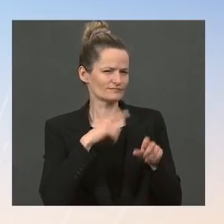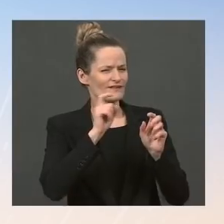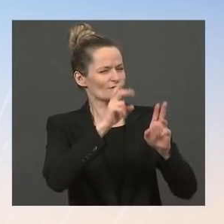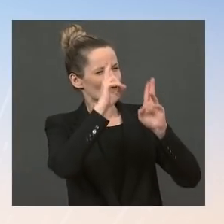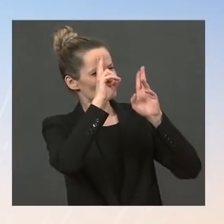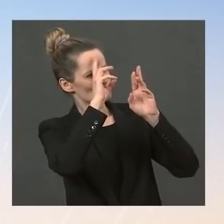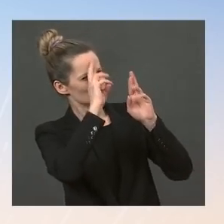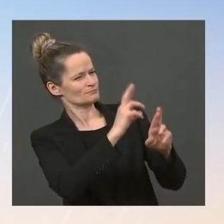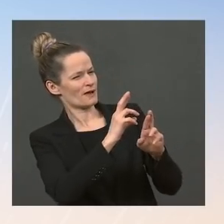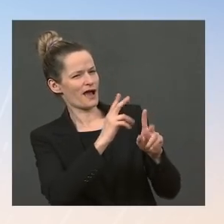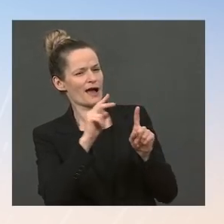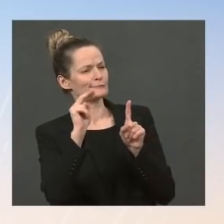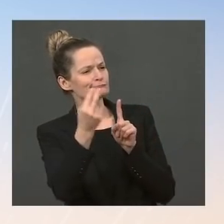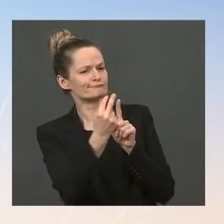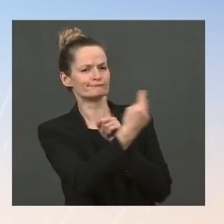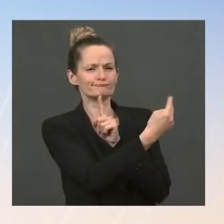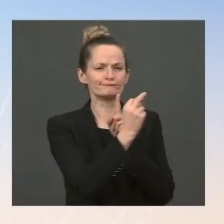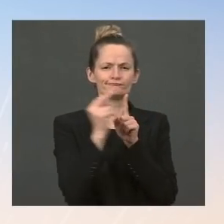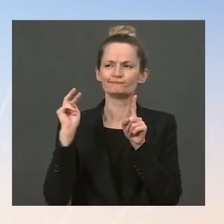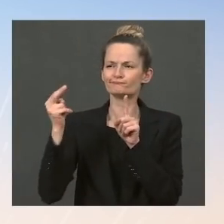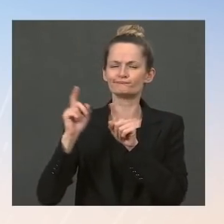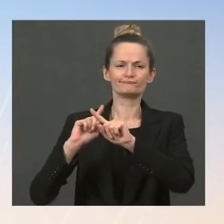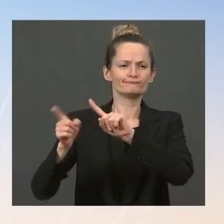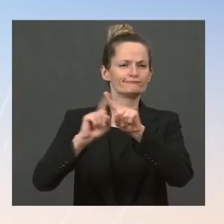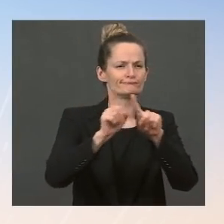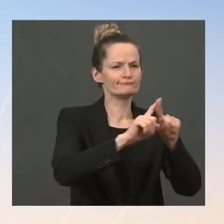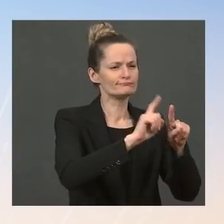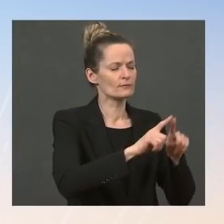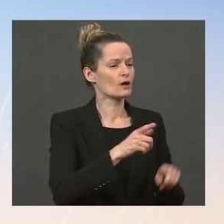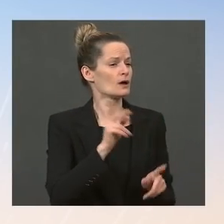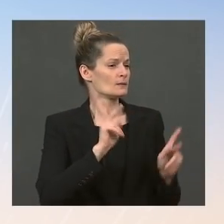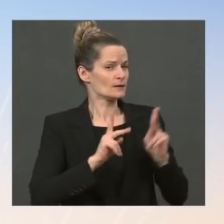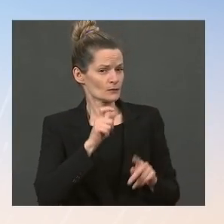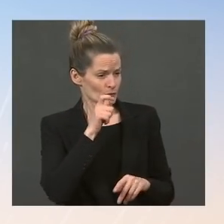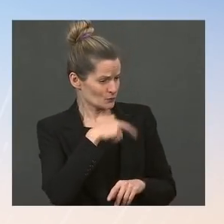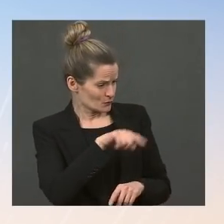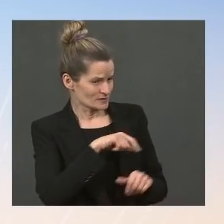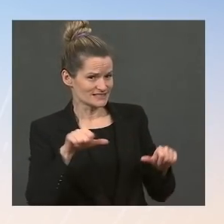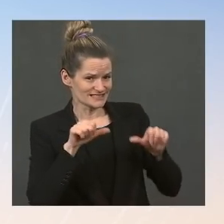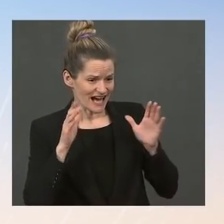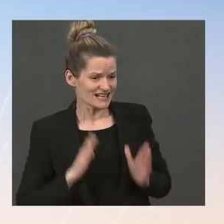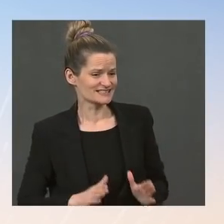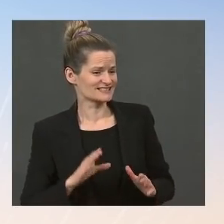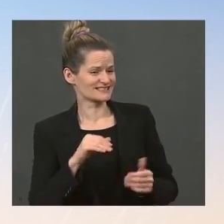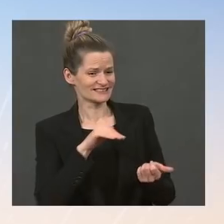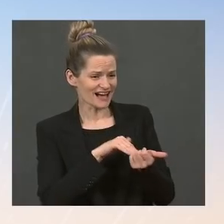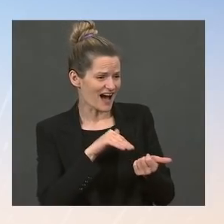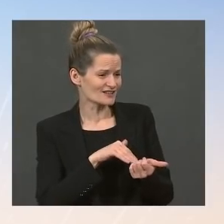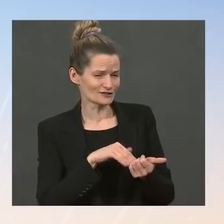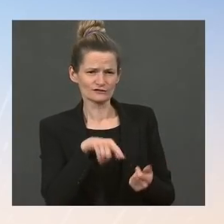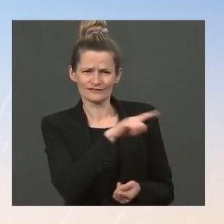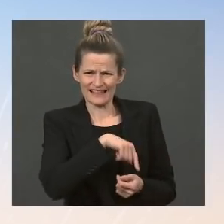And there is broad agreement among those individuals about where things stand. If we go back to August,